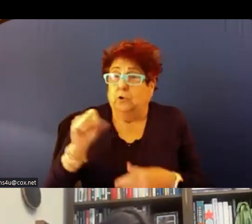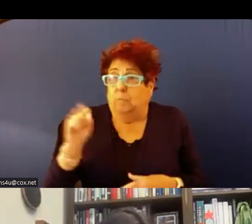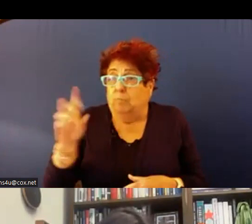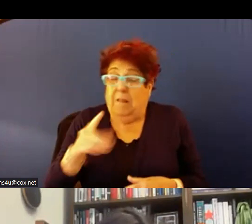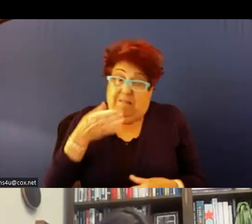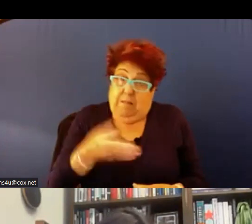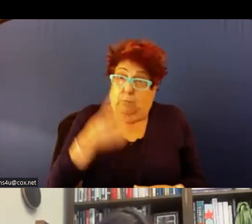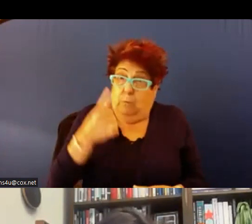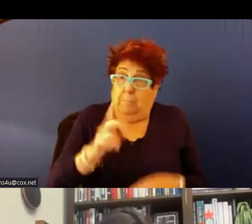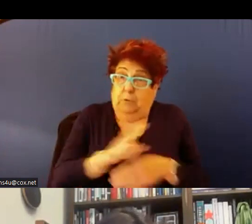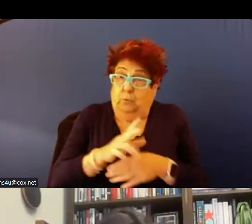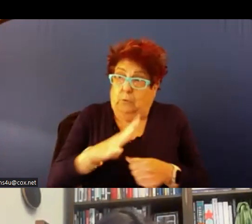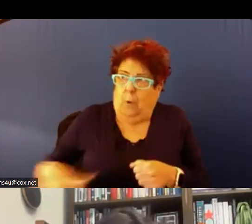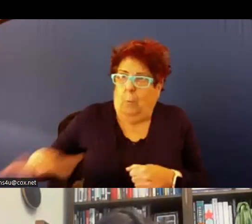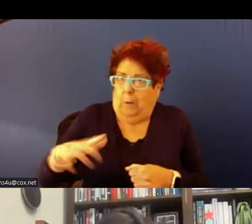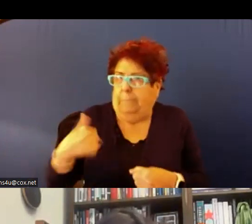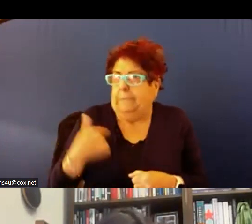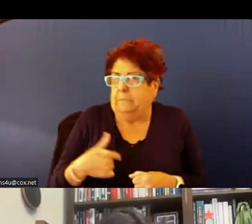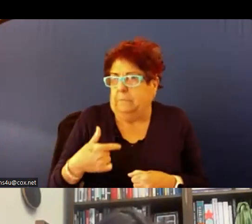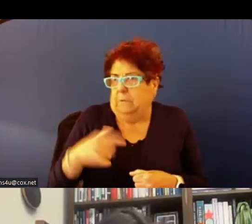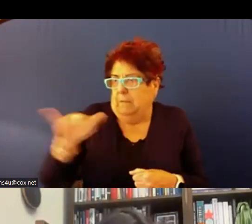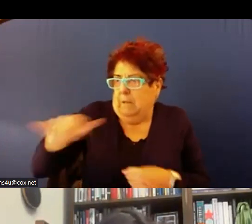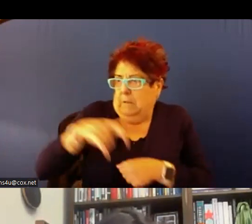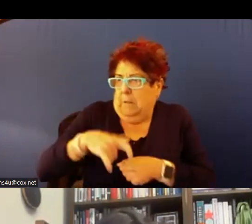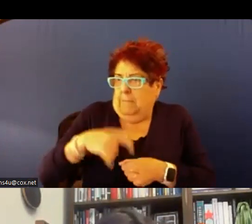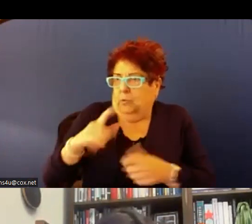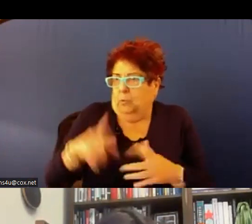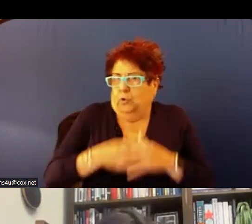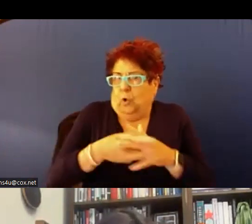us at the time we started and we sort of started with it and have continued with it.